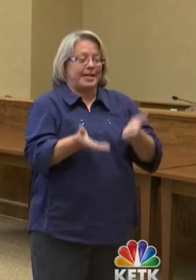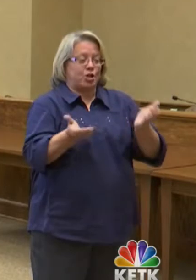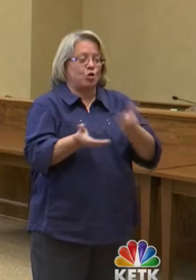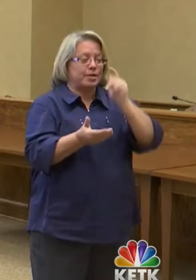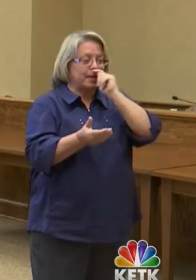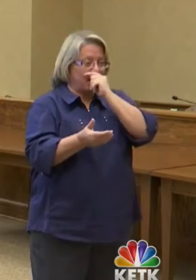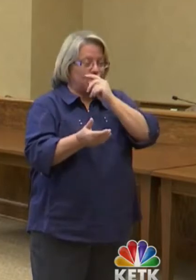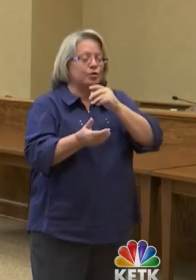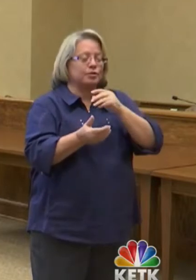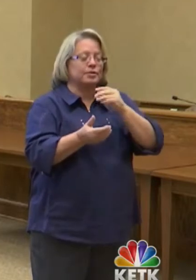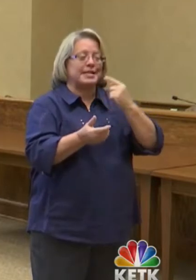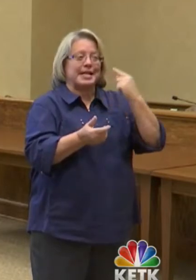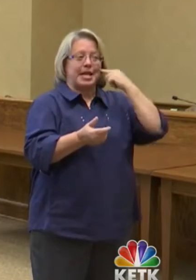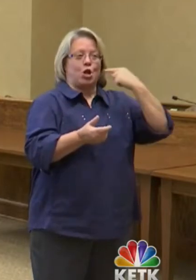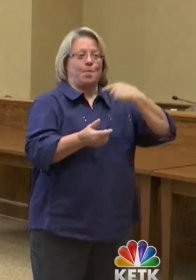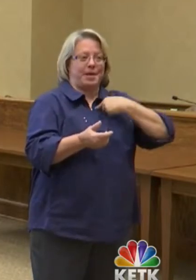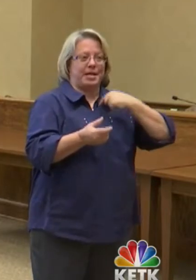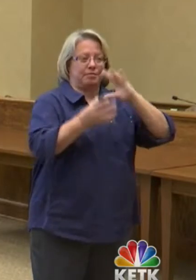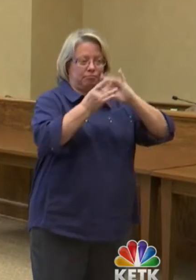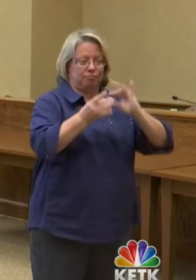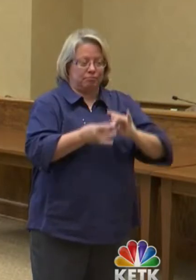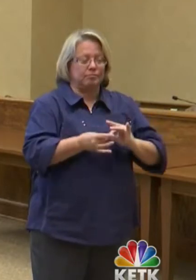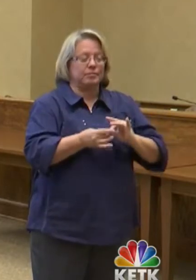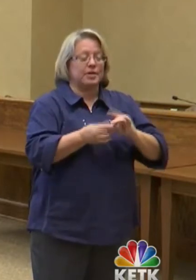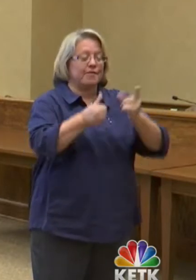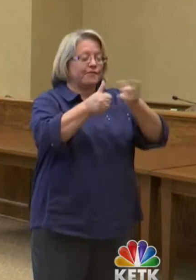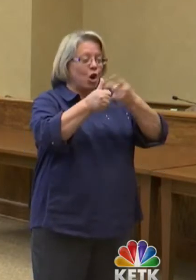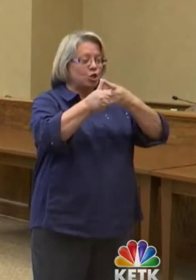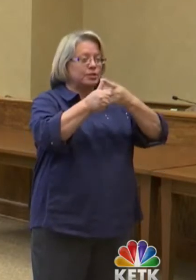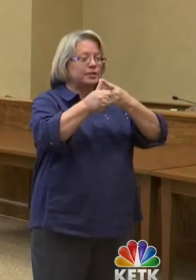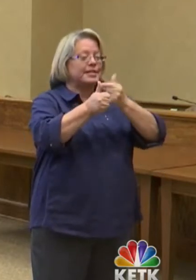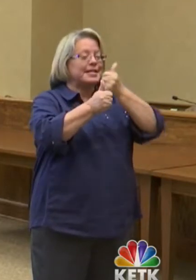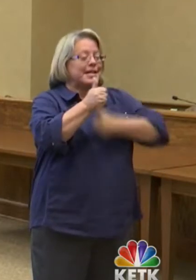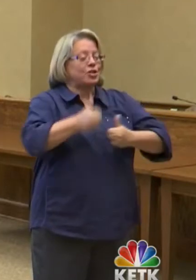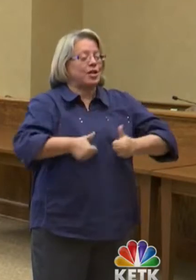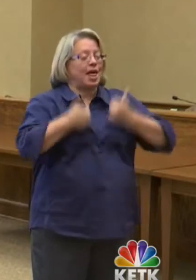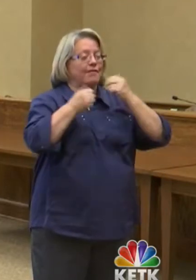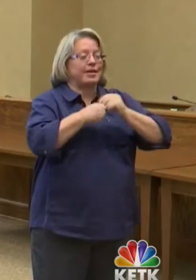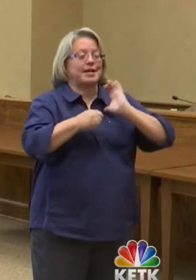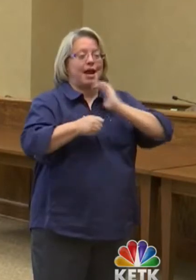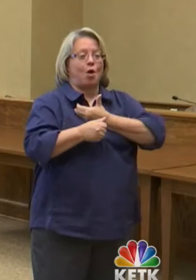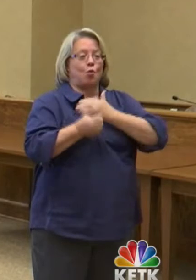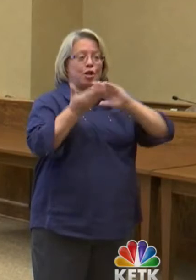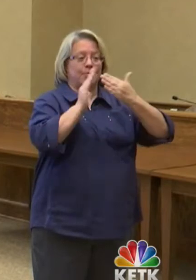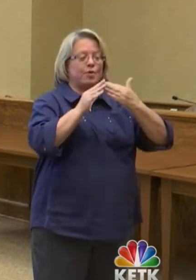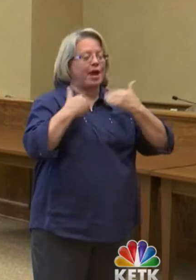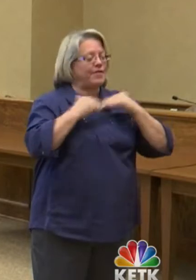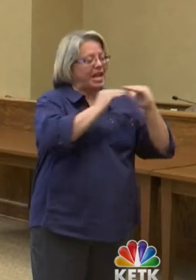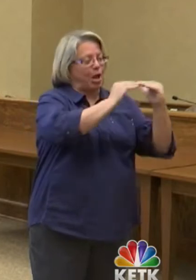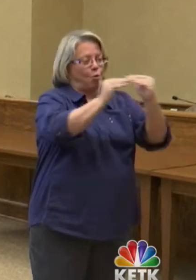REINFORCE HEALTHY HABITS WE HAVE ESTABLISHED AS A ALL THAT